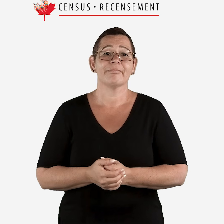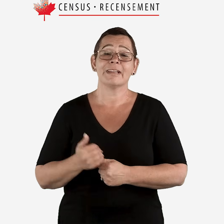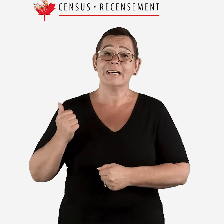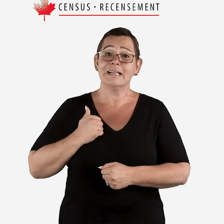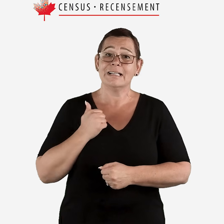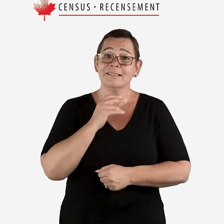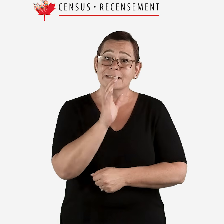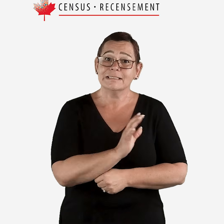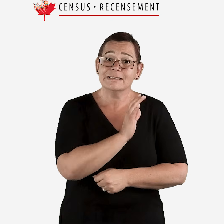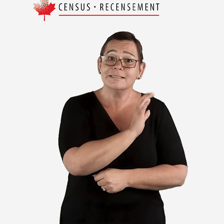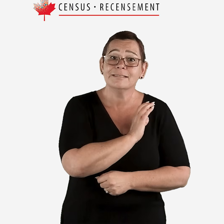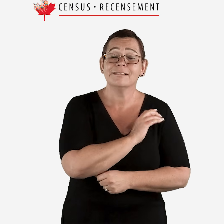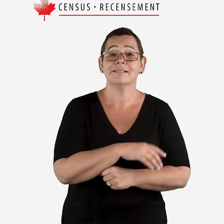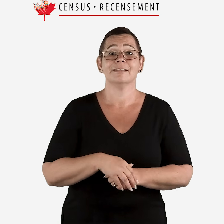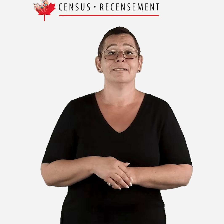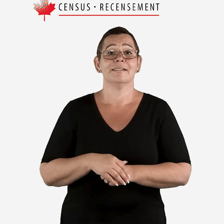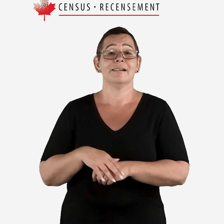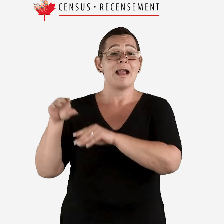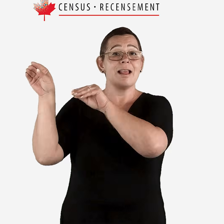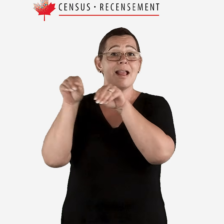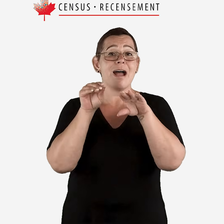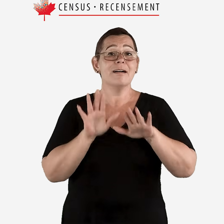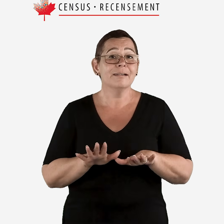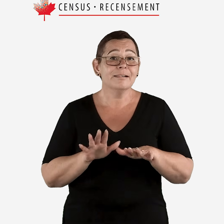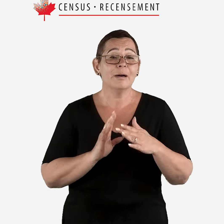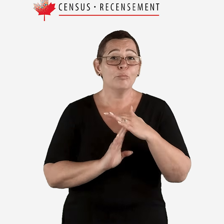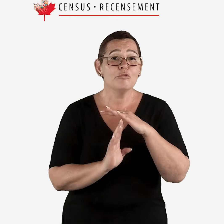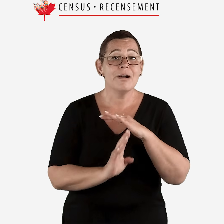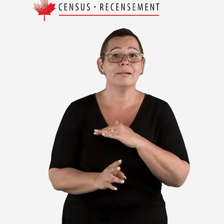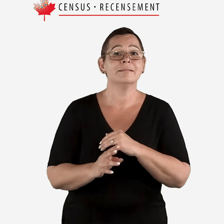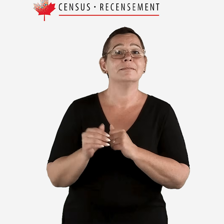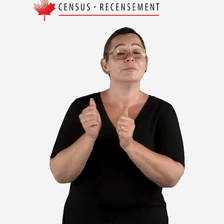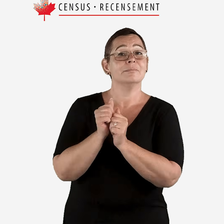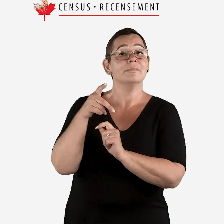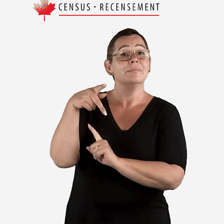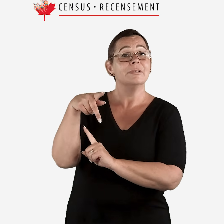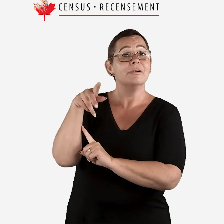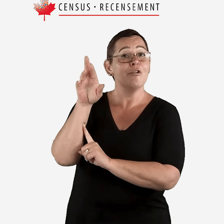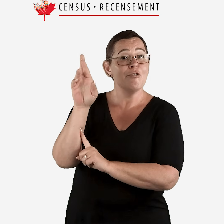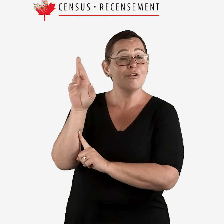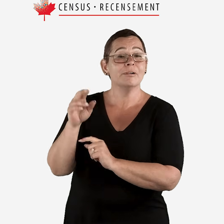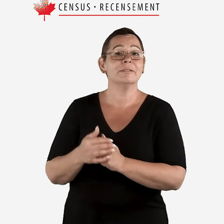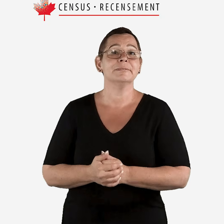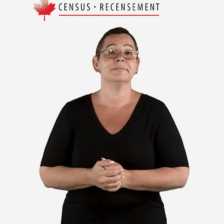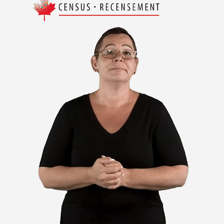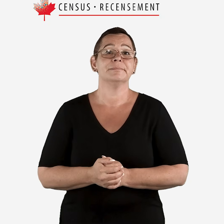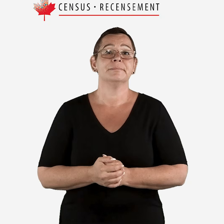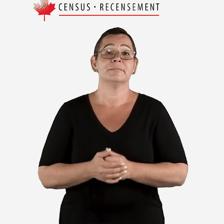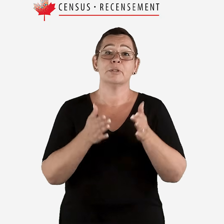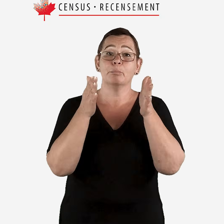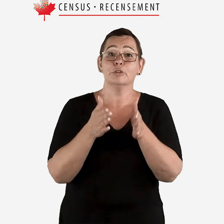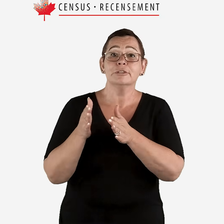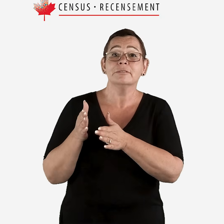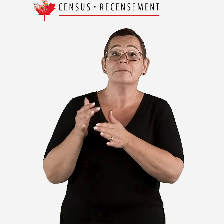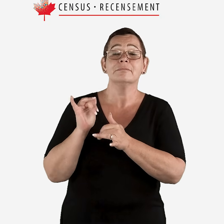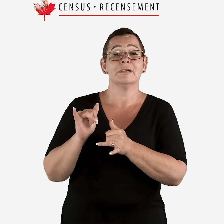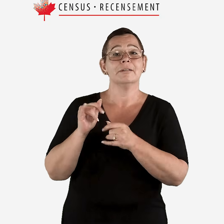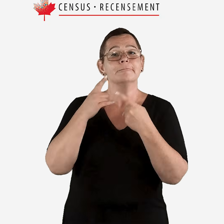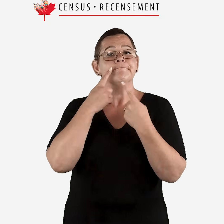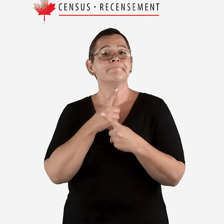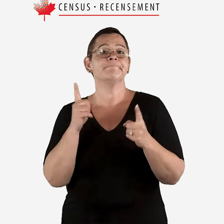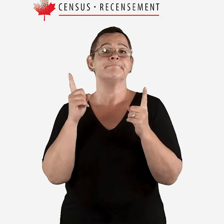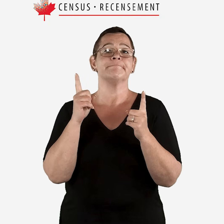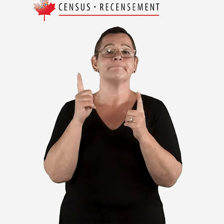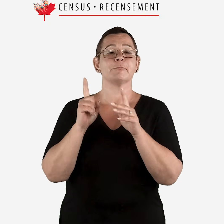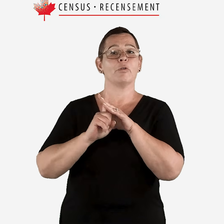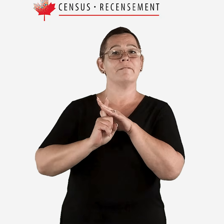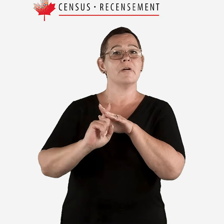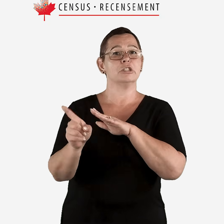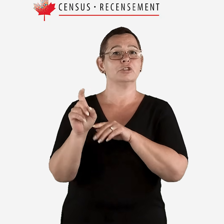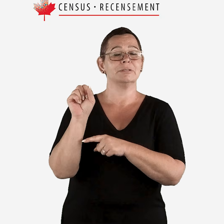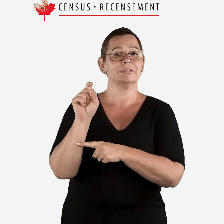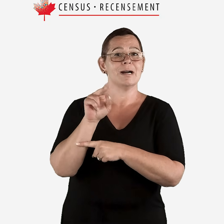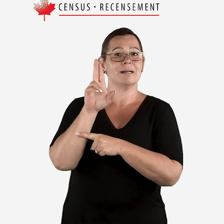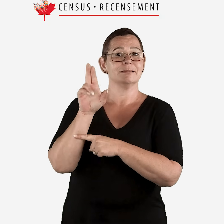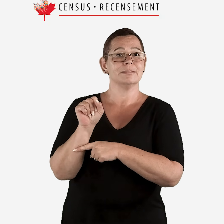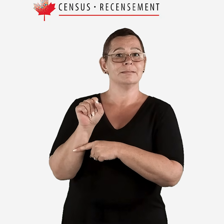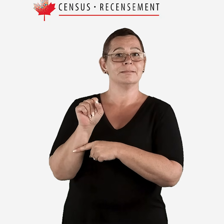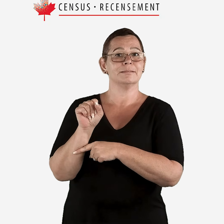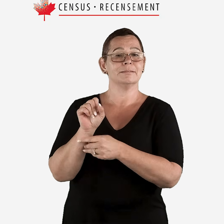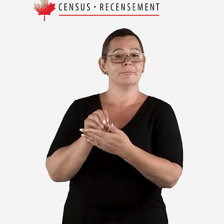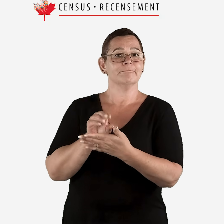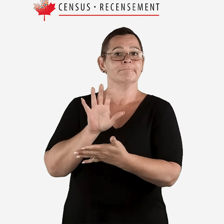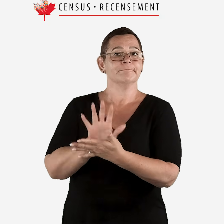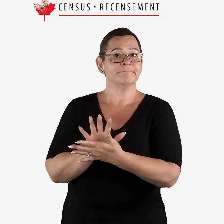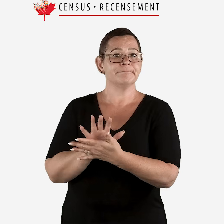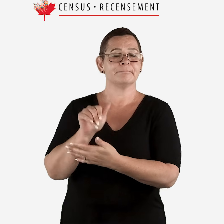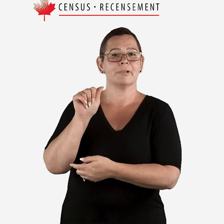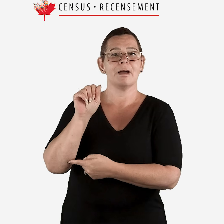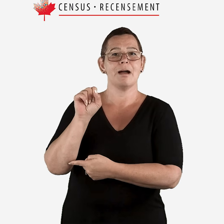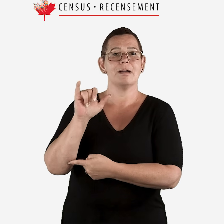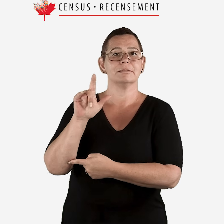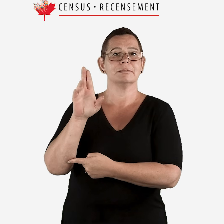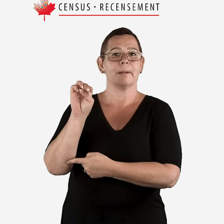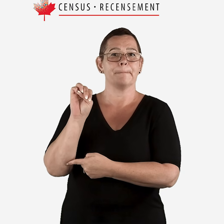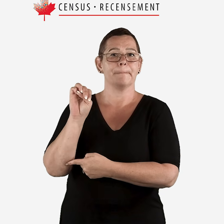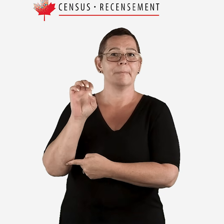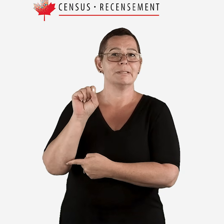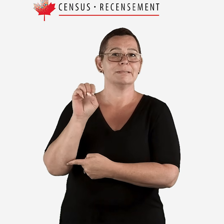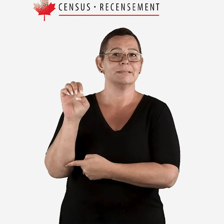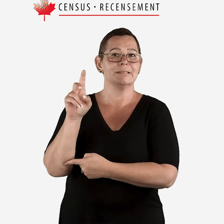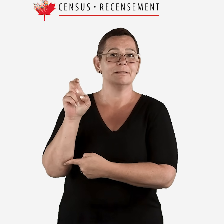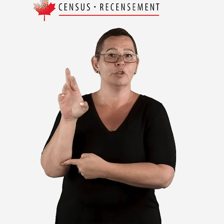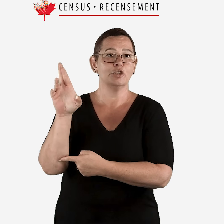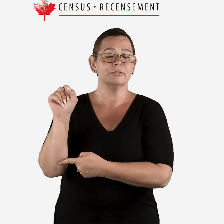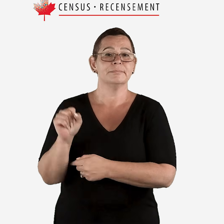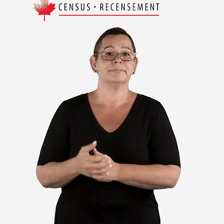Canadian citizens, landed immigrants (permanent residents), persons who have claimed refugee status (asylum seekers),